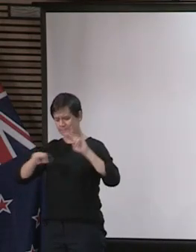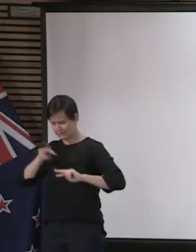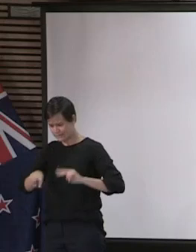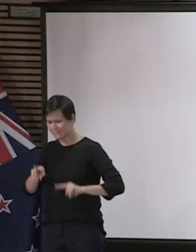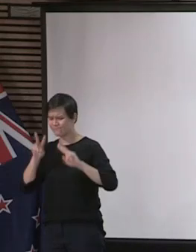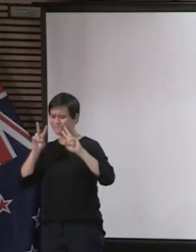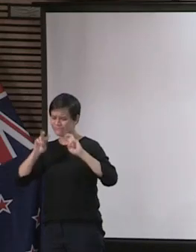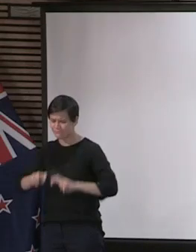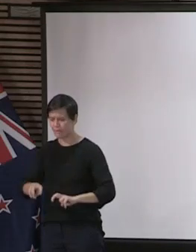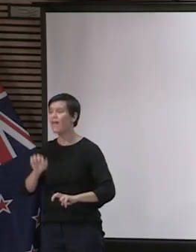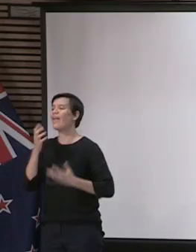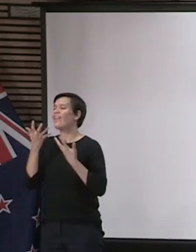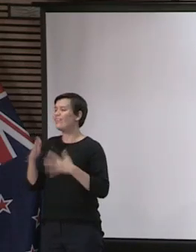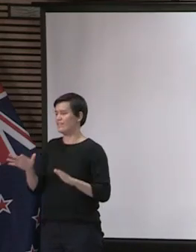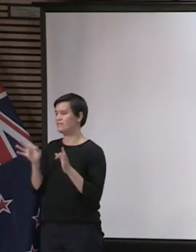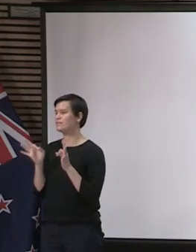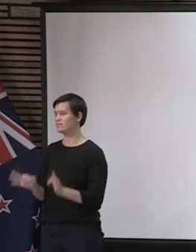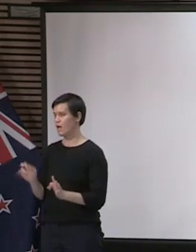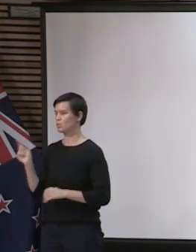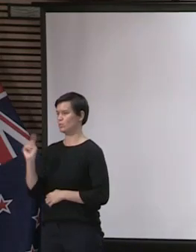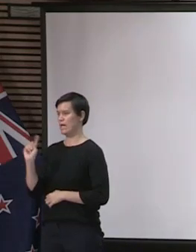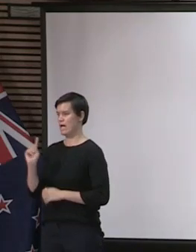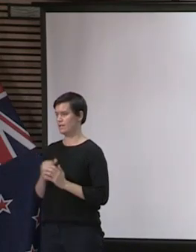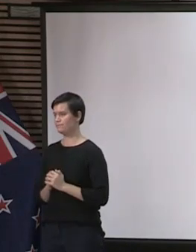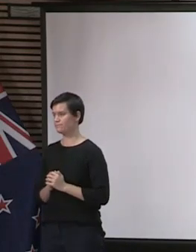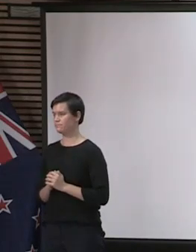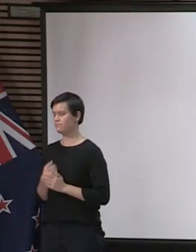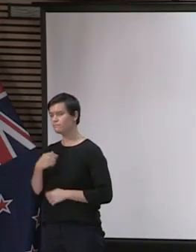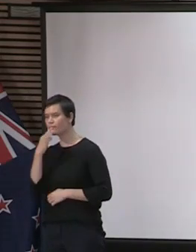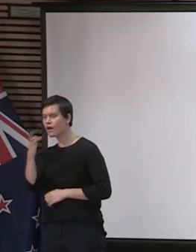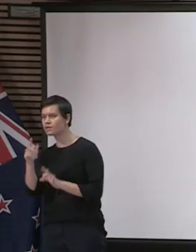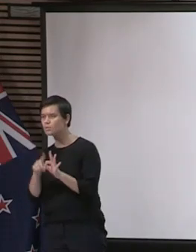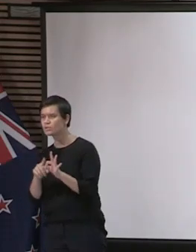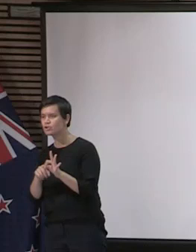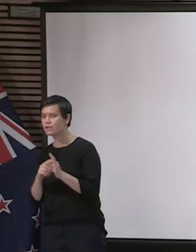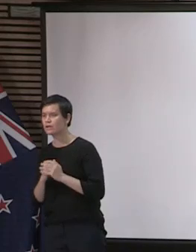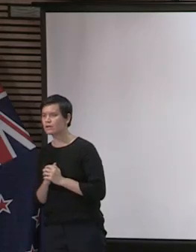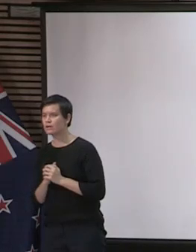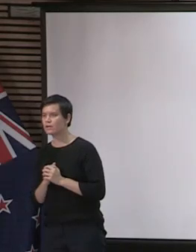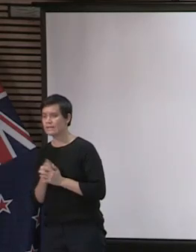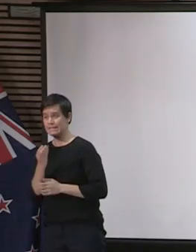had that information all in front of us, so we could do it in real-time. So New Zealanders have had the same